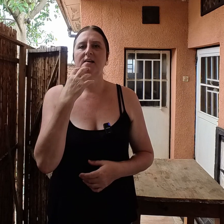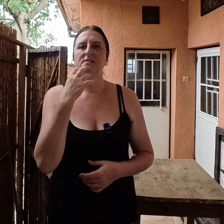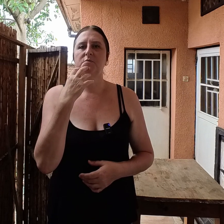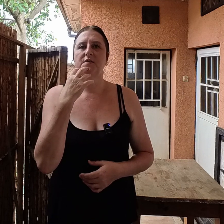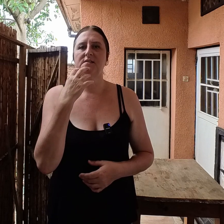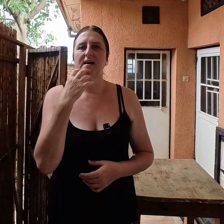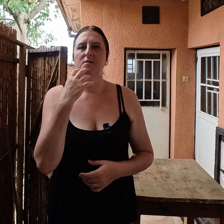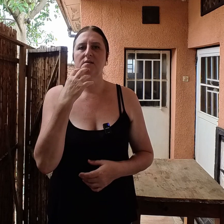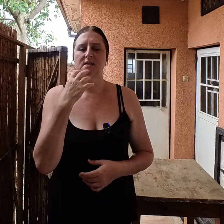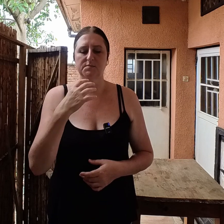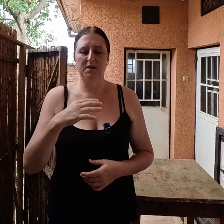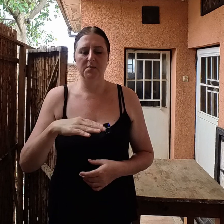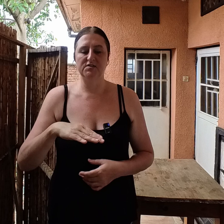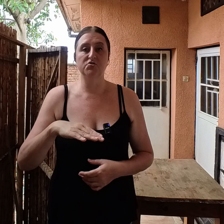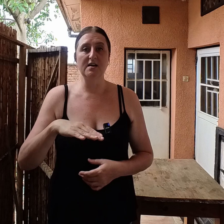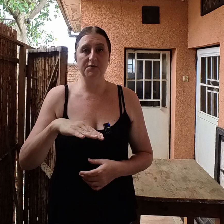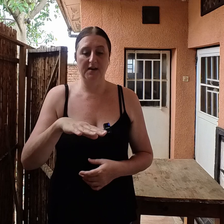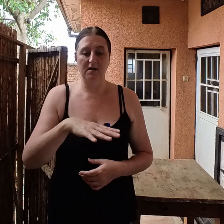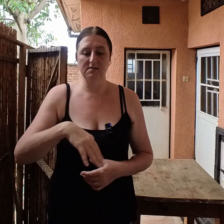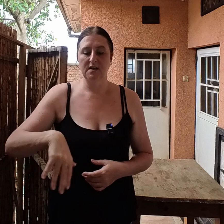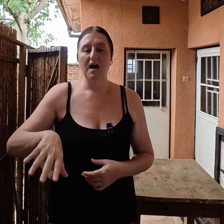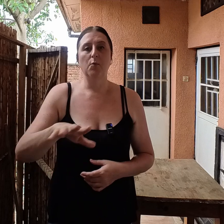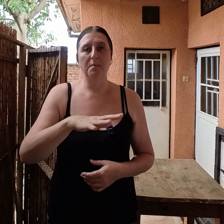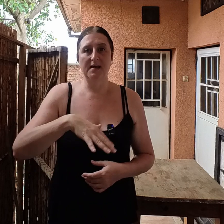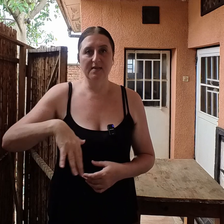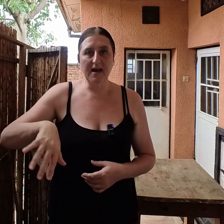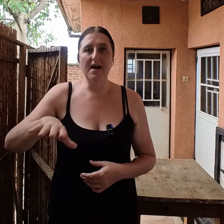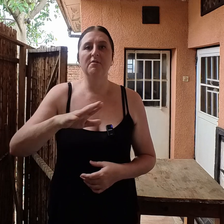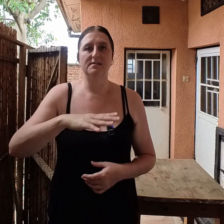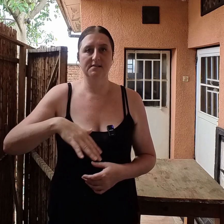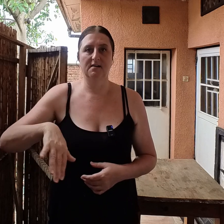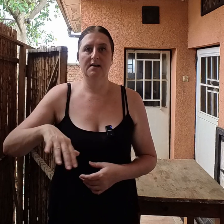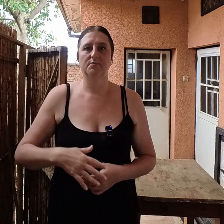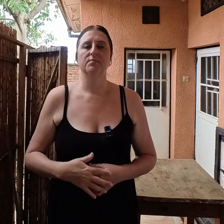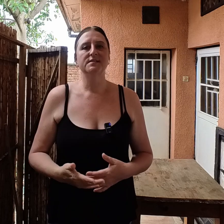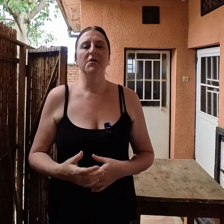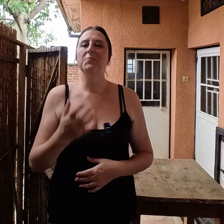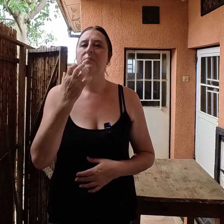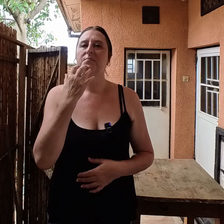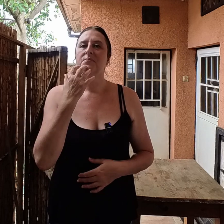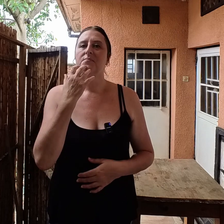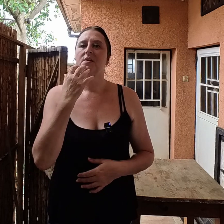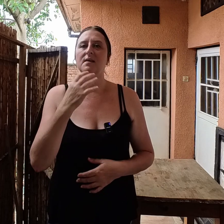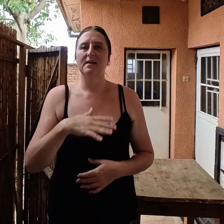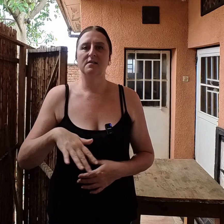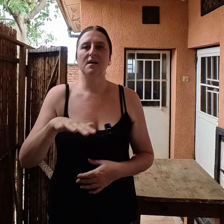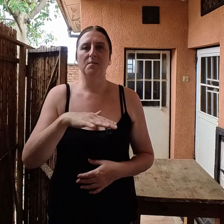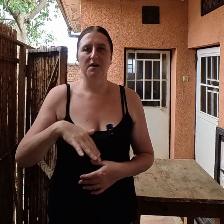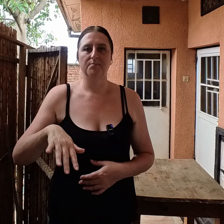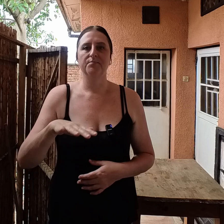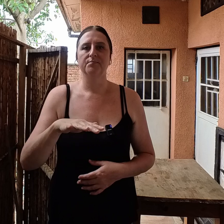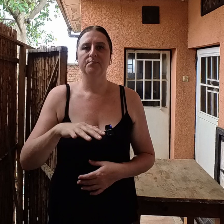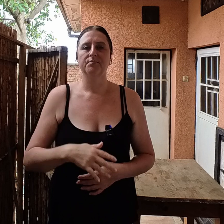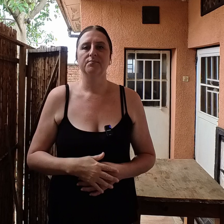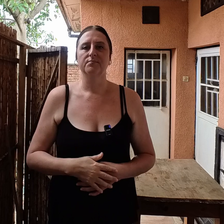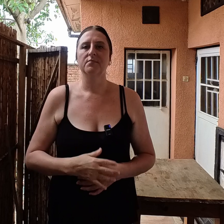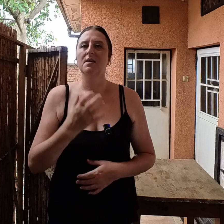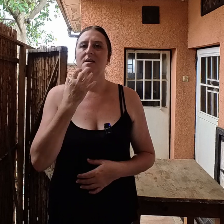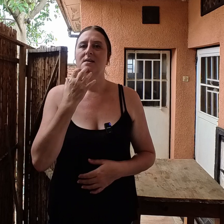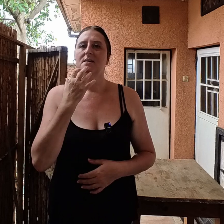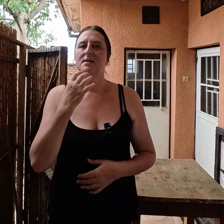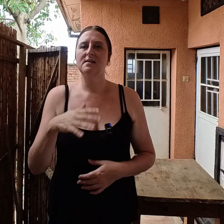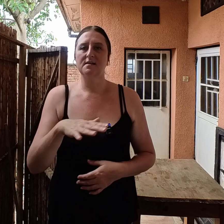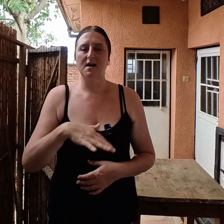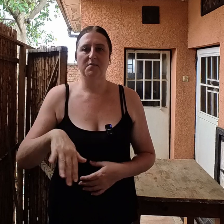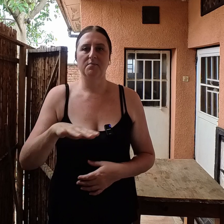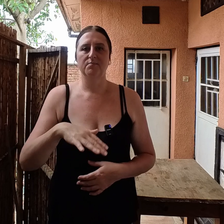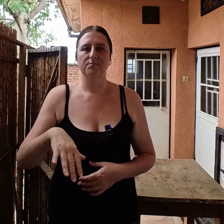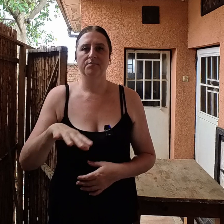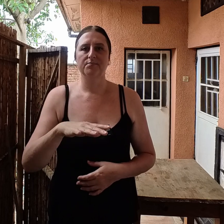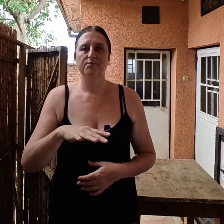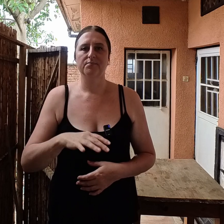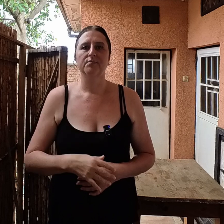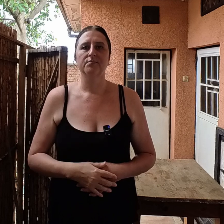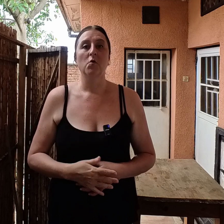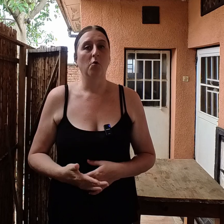hand is moving down. It's becoming straight fingers and we're making that 'area' sign. So, Gitarama. Gitarama.